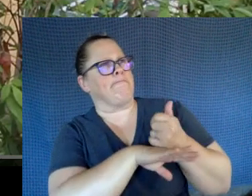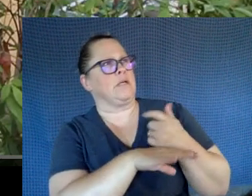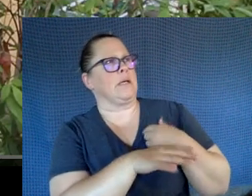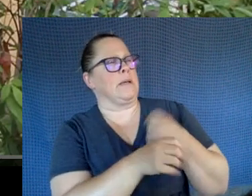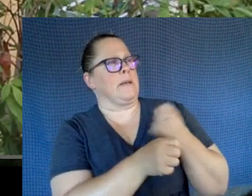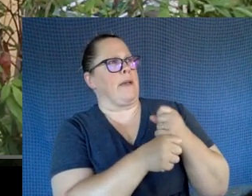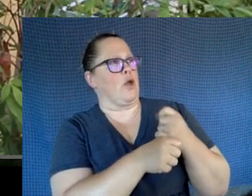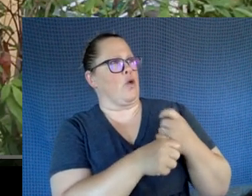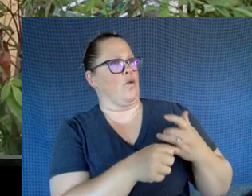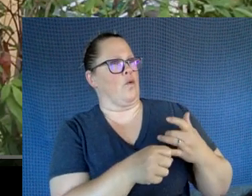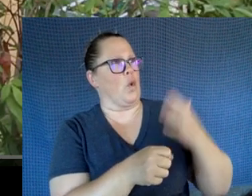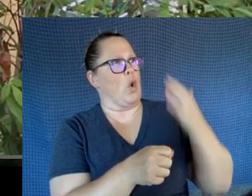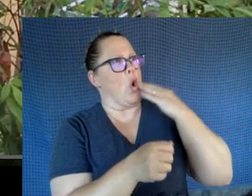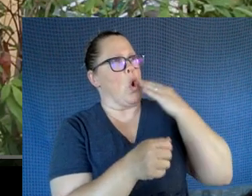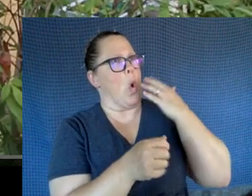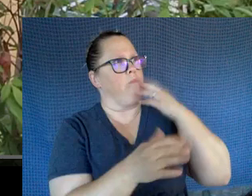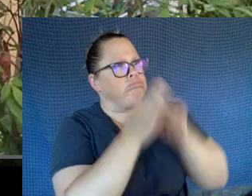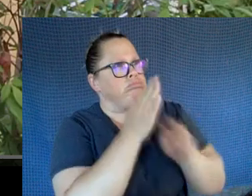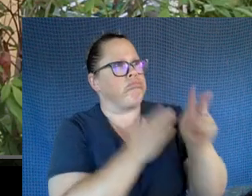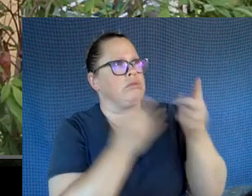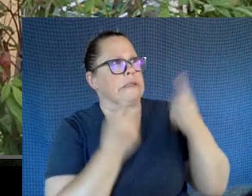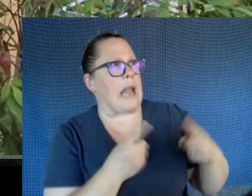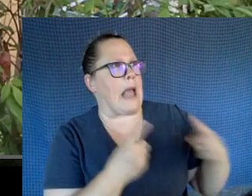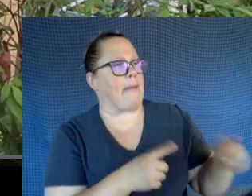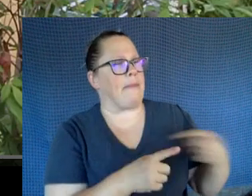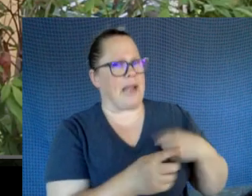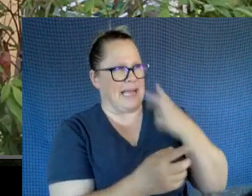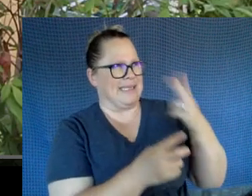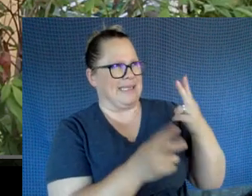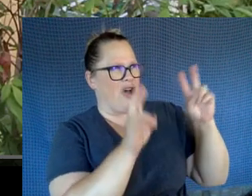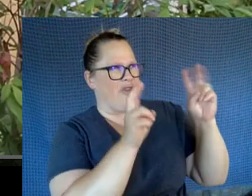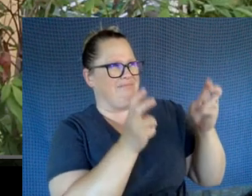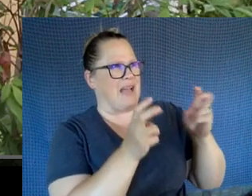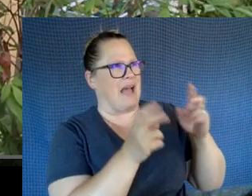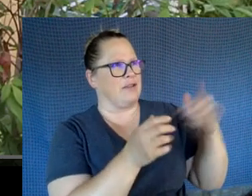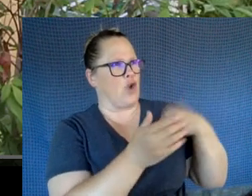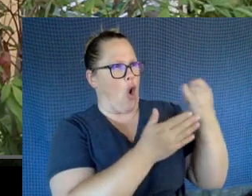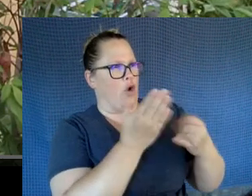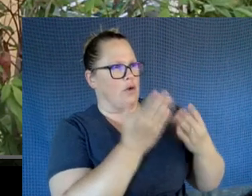here some art supplies. Has the title, the author, the illustrator and a publishing